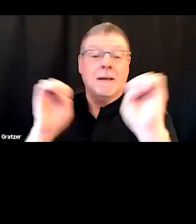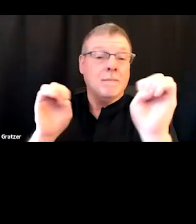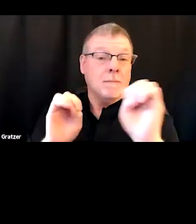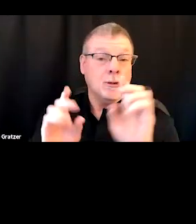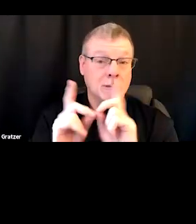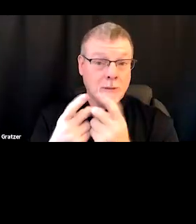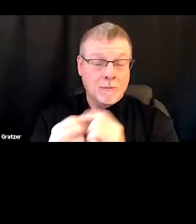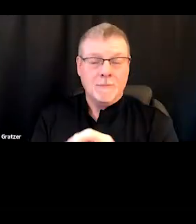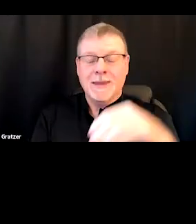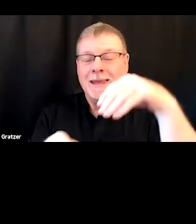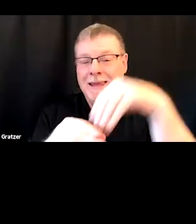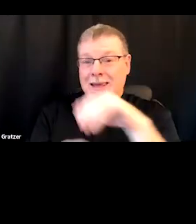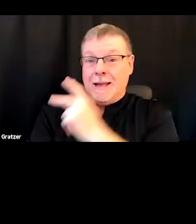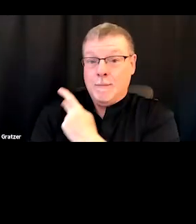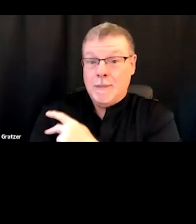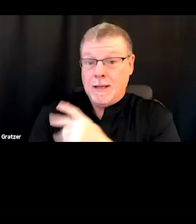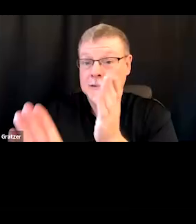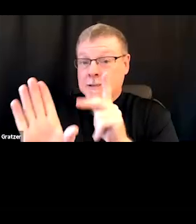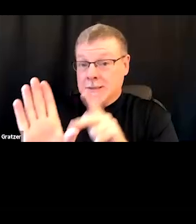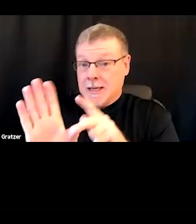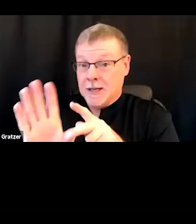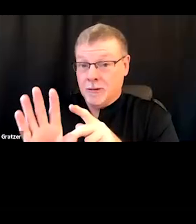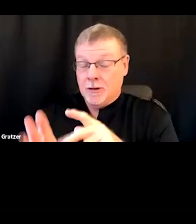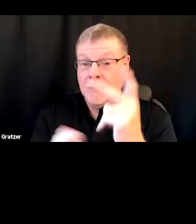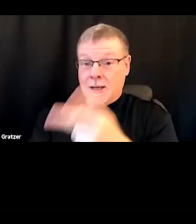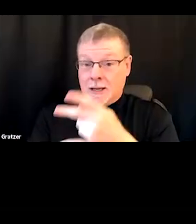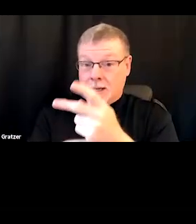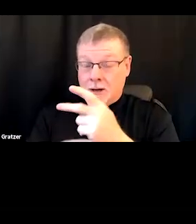inpatient psychiatric care, the statewide crisis hotline,